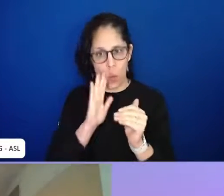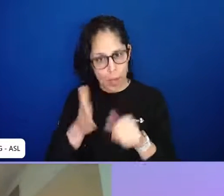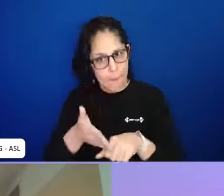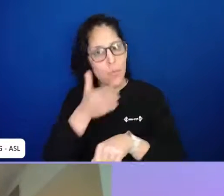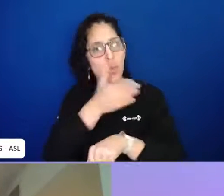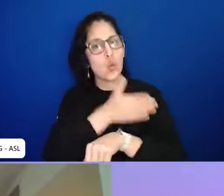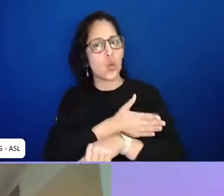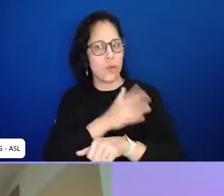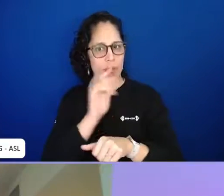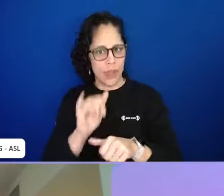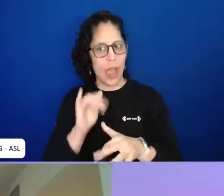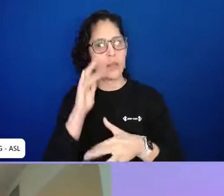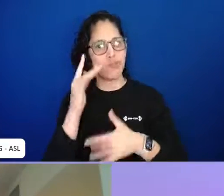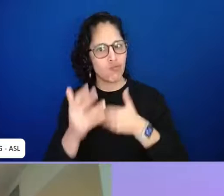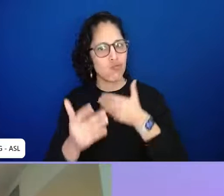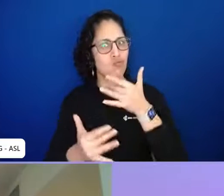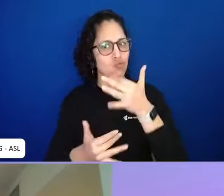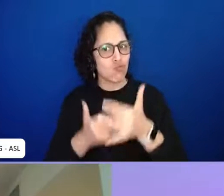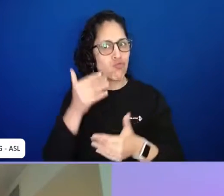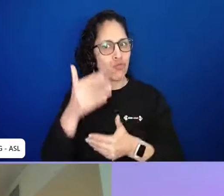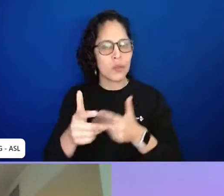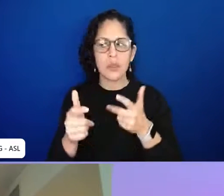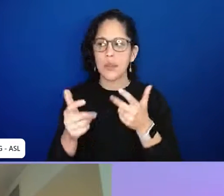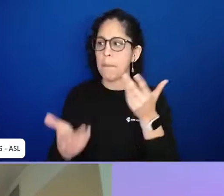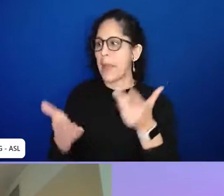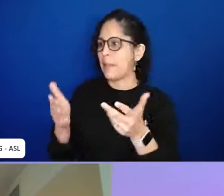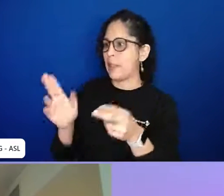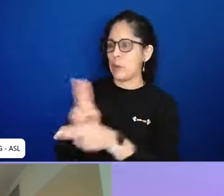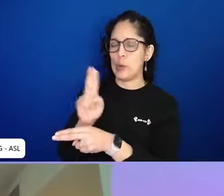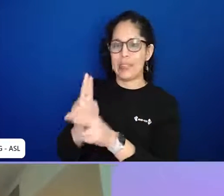can win, you can start to prove traction, statistics